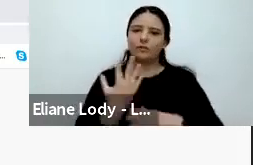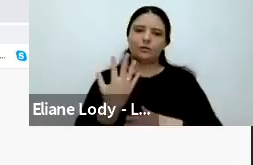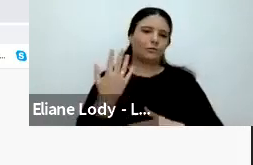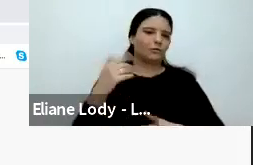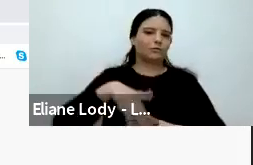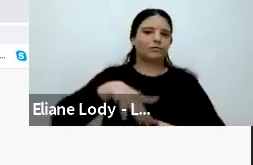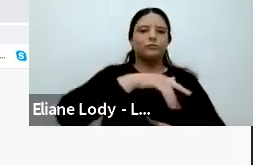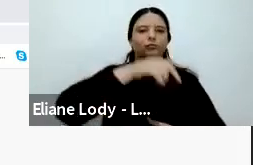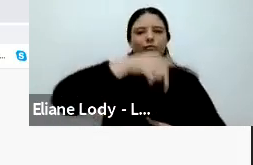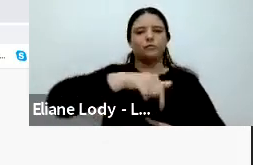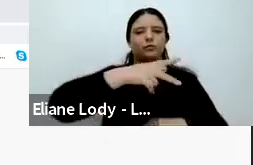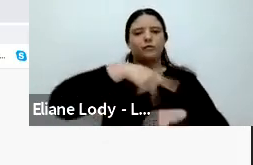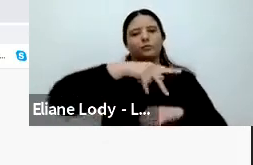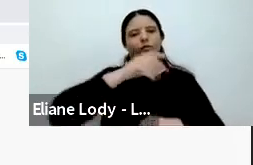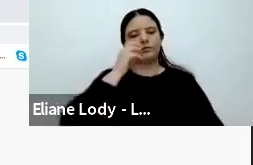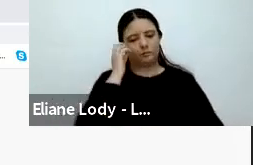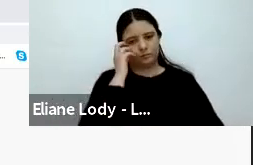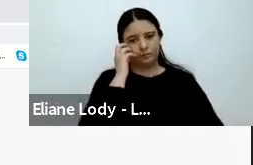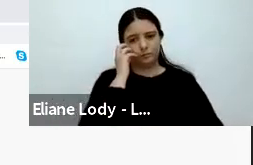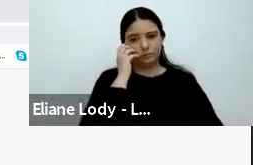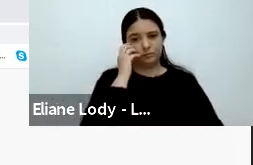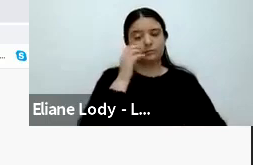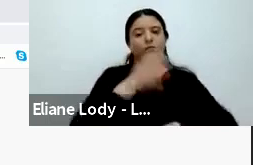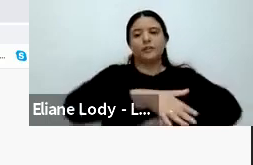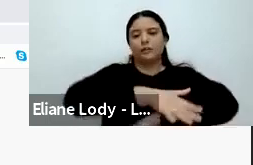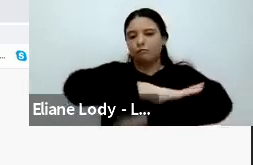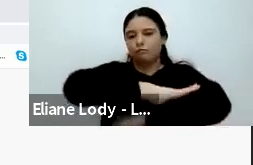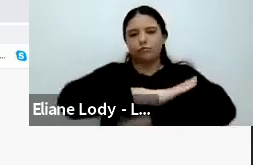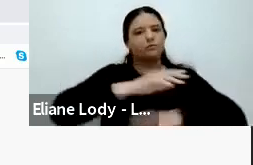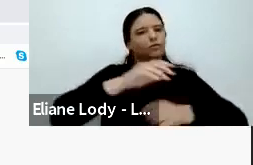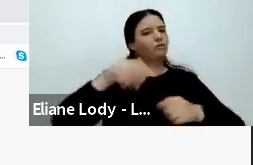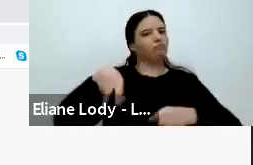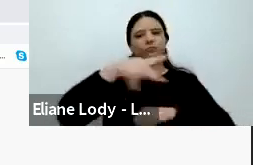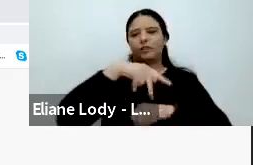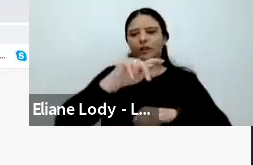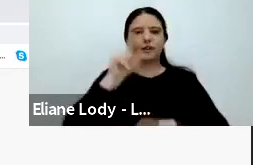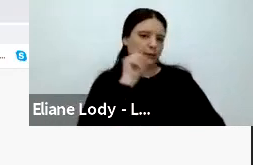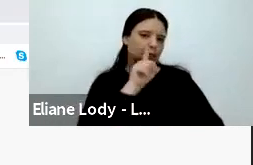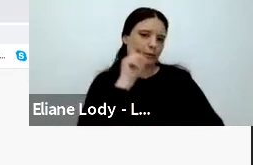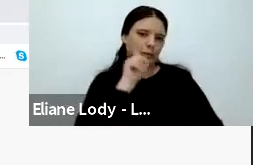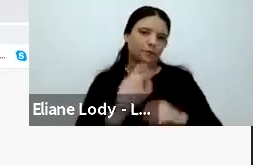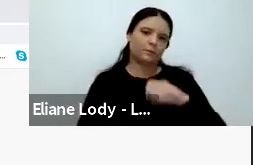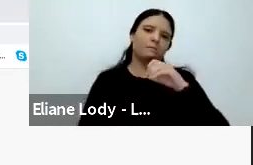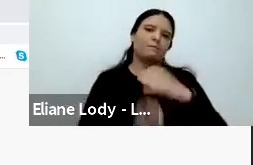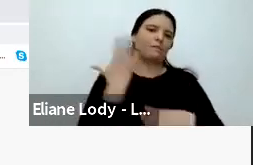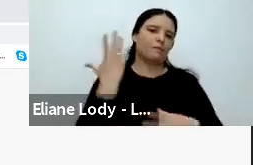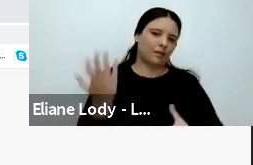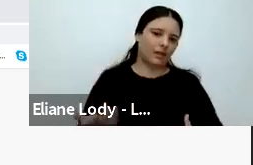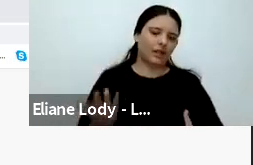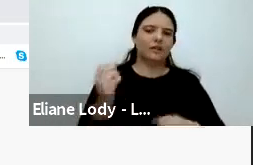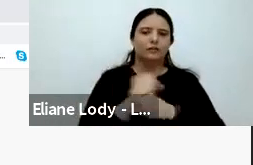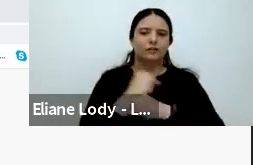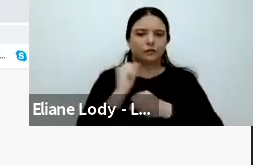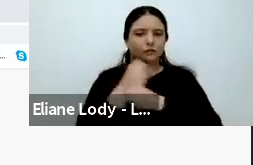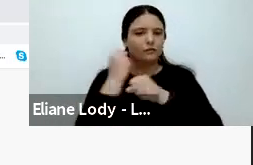lot of lot of buildings in this lot of buildings in this a lot of a lot of. of a lot of the construction of the lot of the construction of the united States was. built